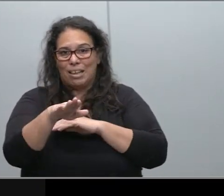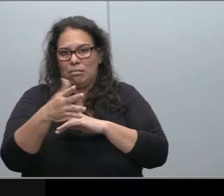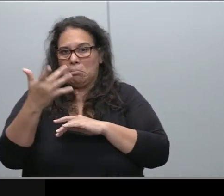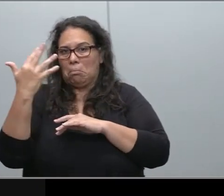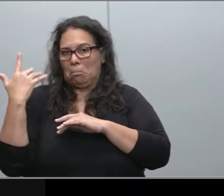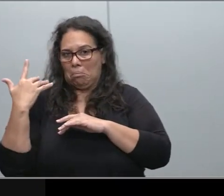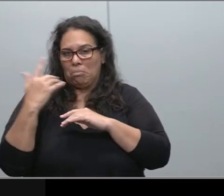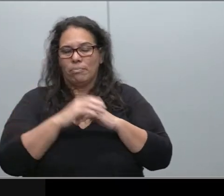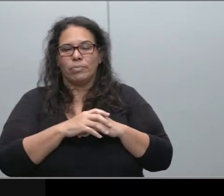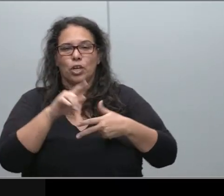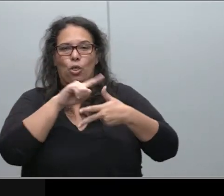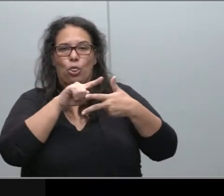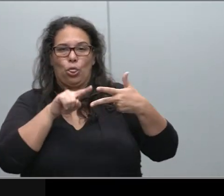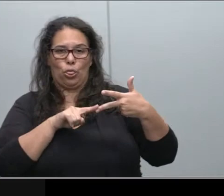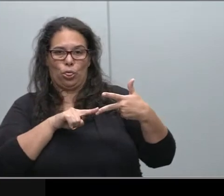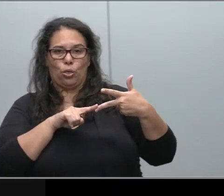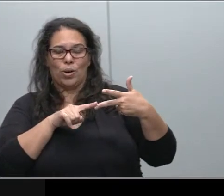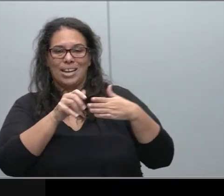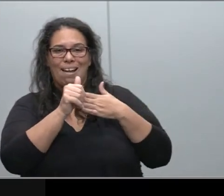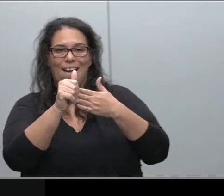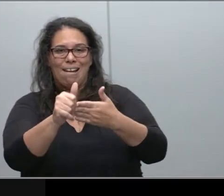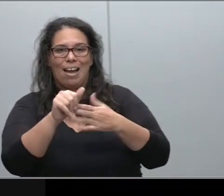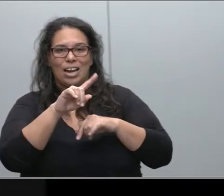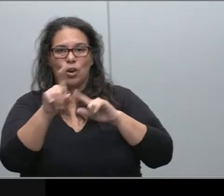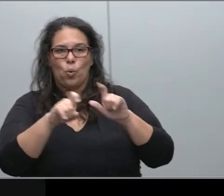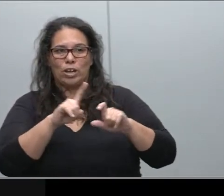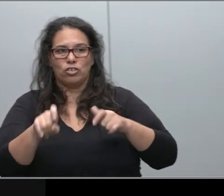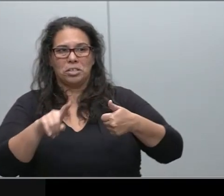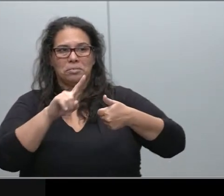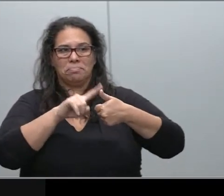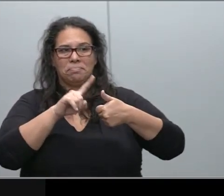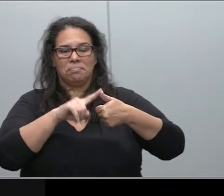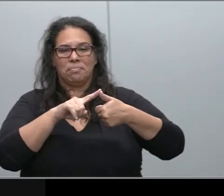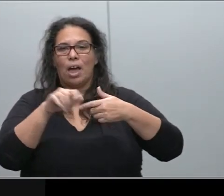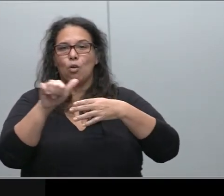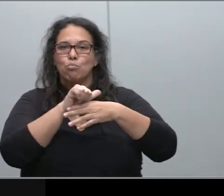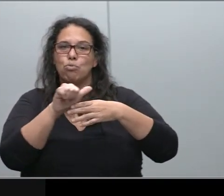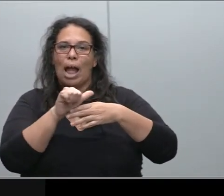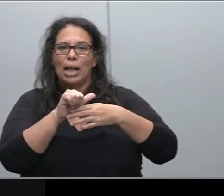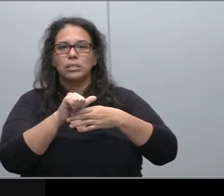and Harbor View, I think I already mentioned. And they bring mental health services into the schools.